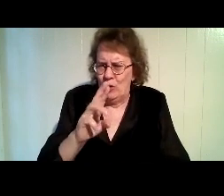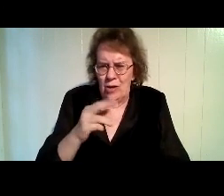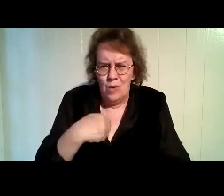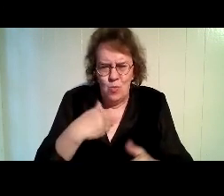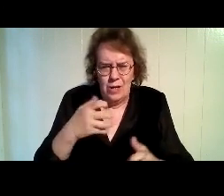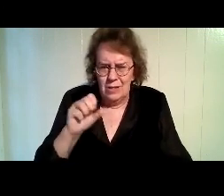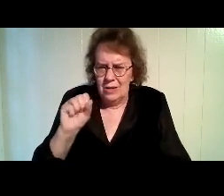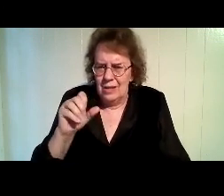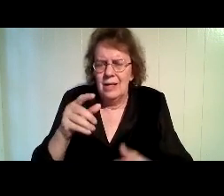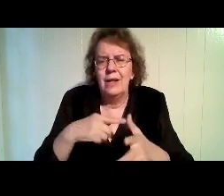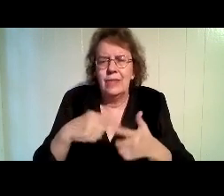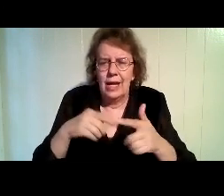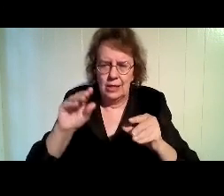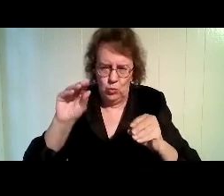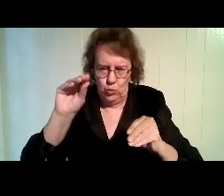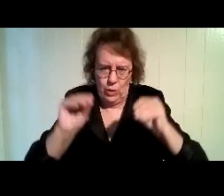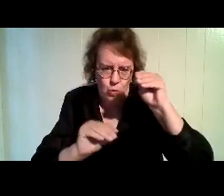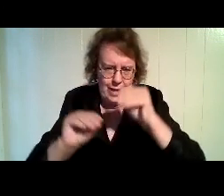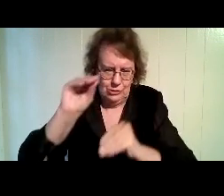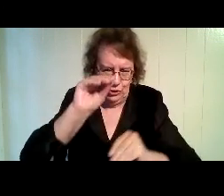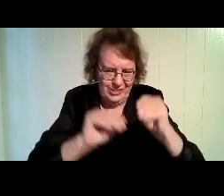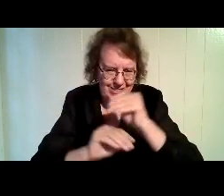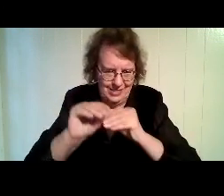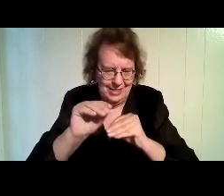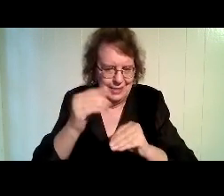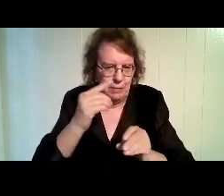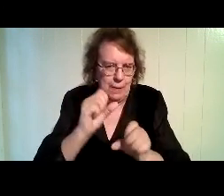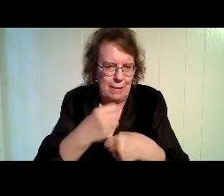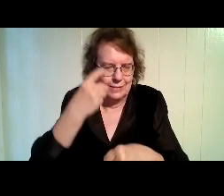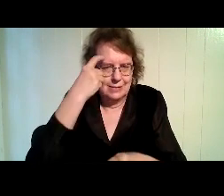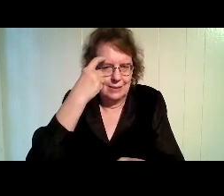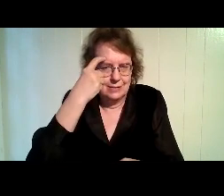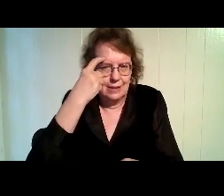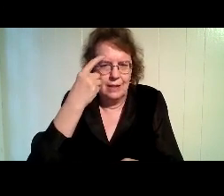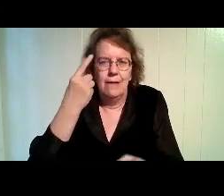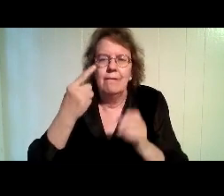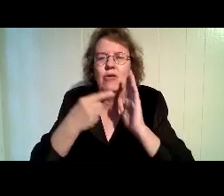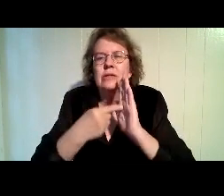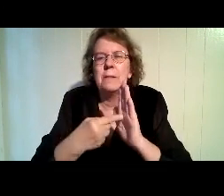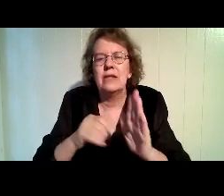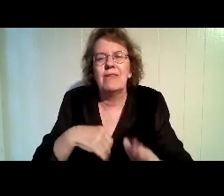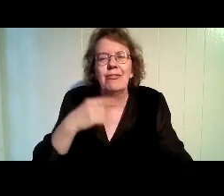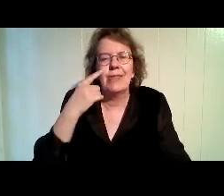to be read, then I can rearrange these into an order that does make sense. So for example, if I think the